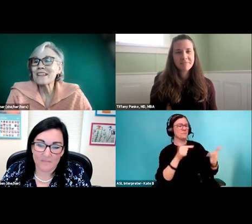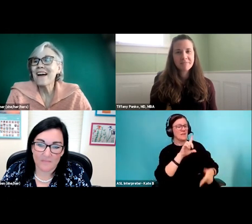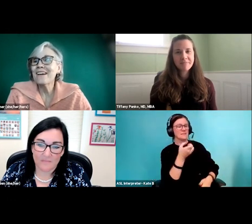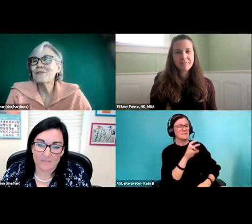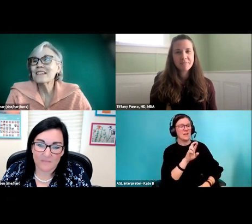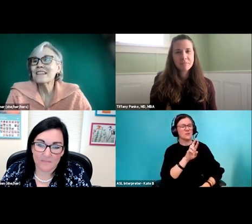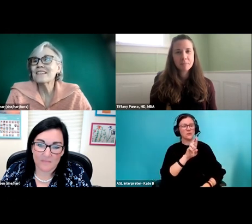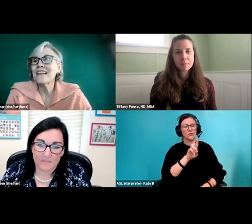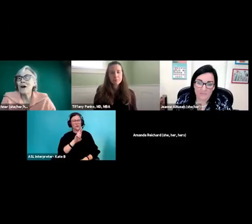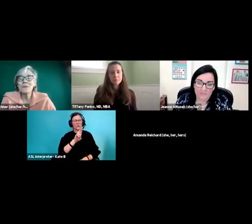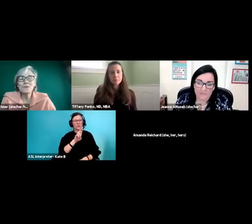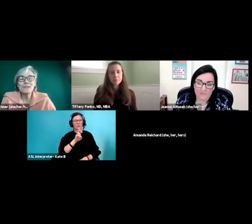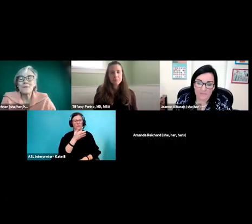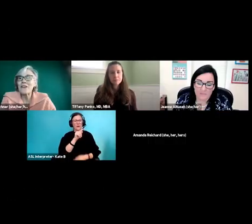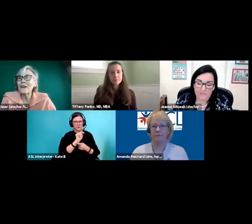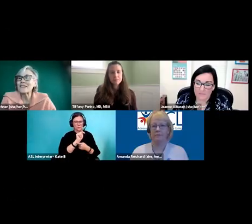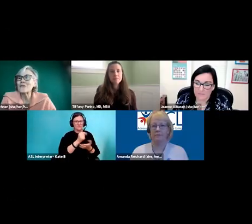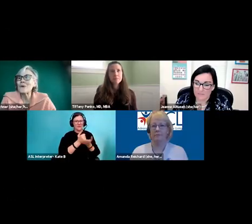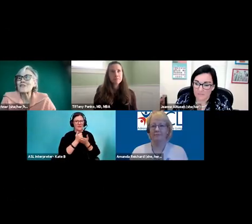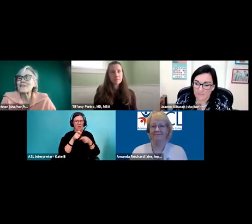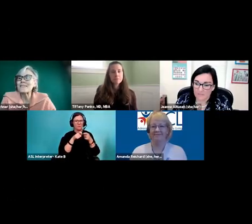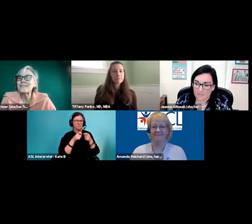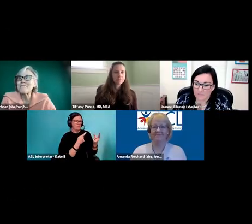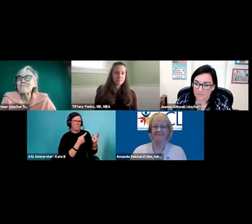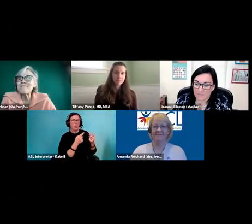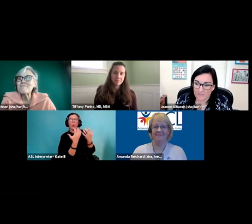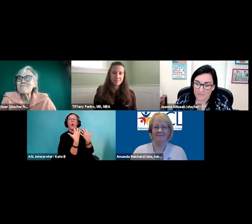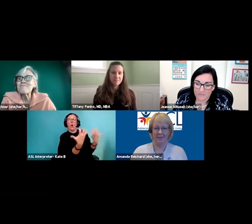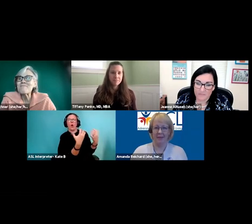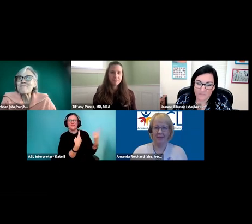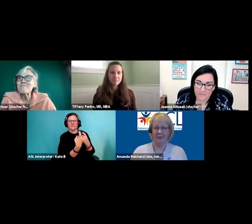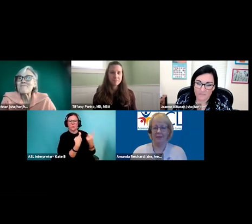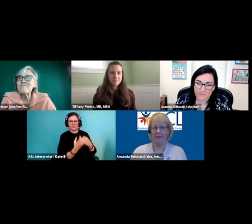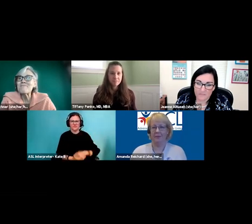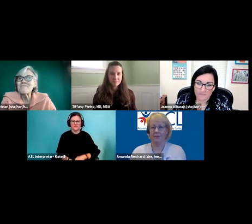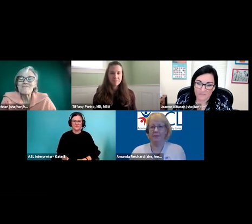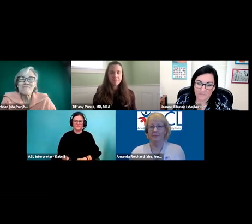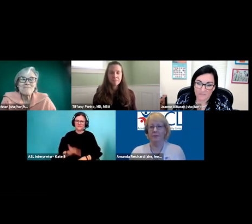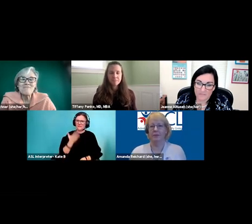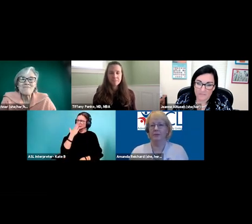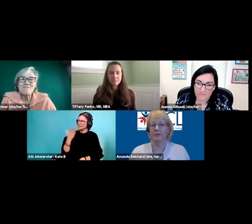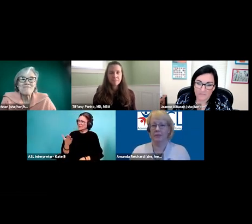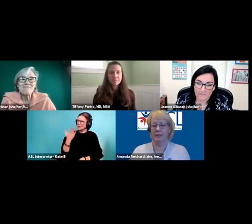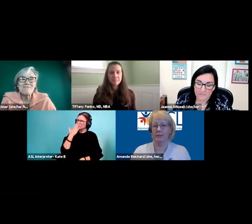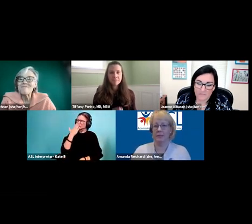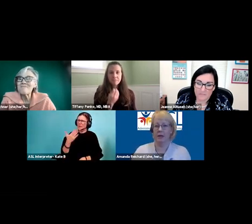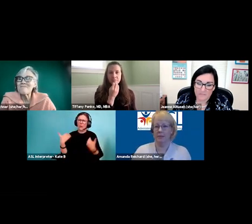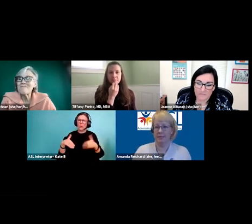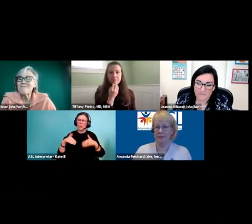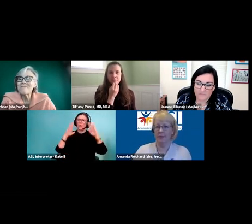to help us with some of the audience questions. [DR. AMANDA REICHARD:] Thank you. Thank you for all of those excellent comments and